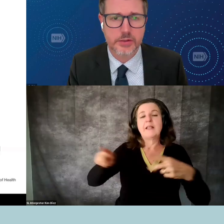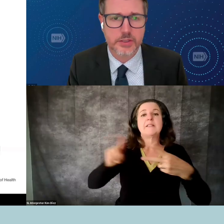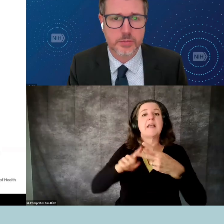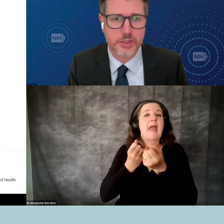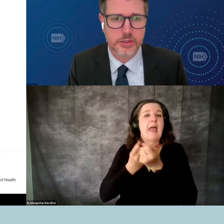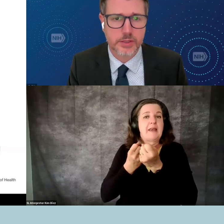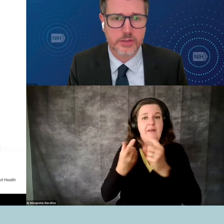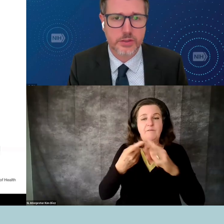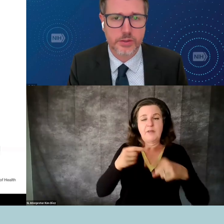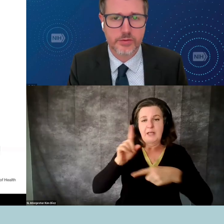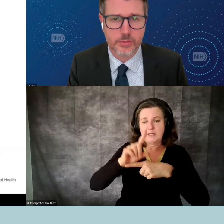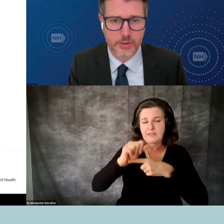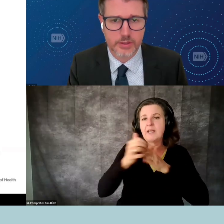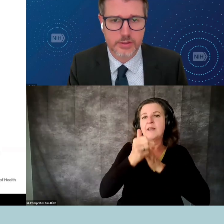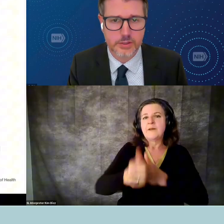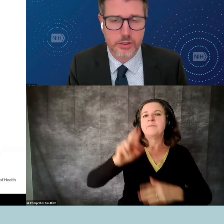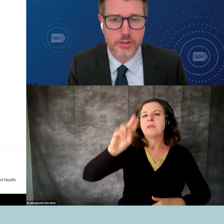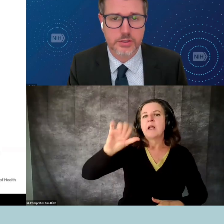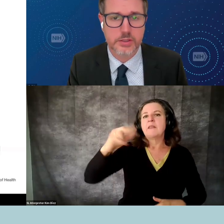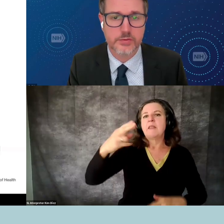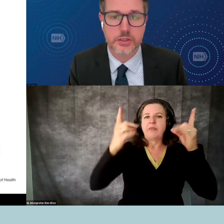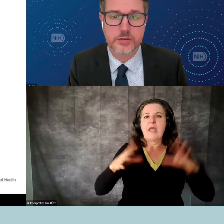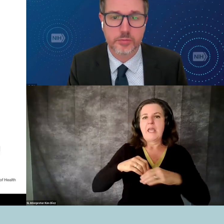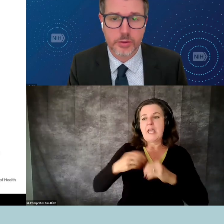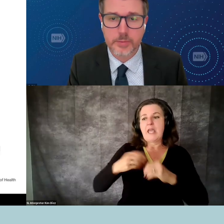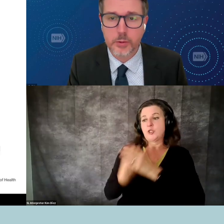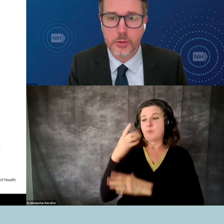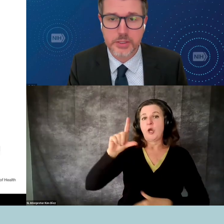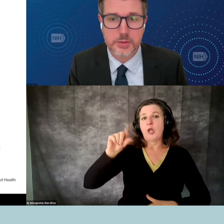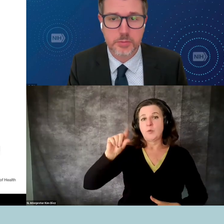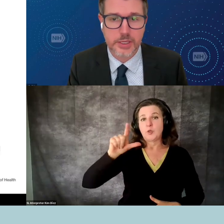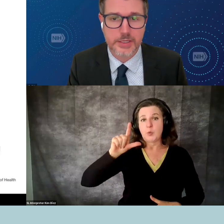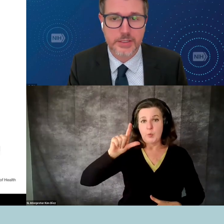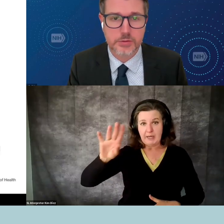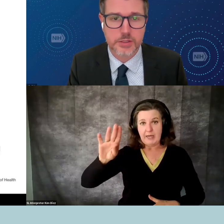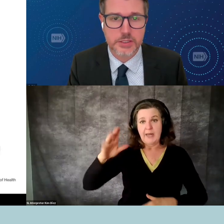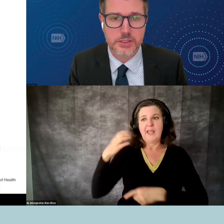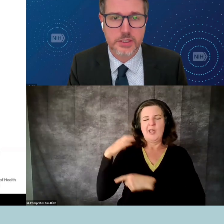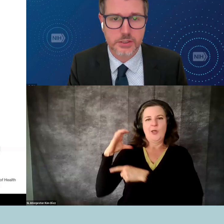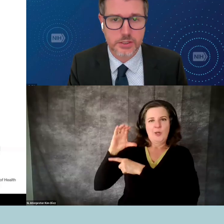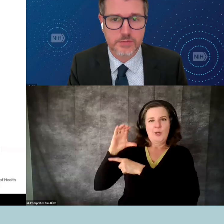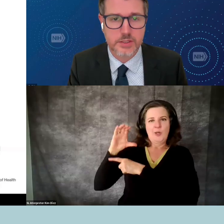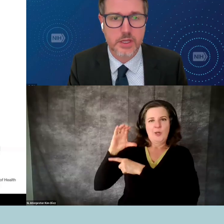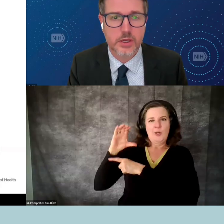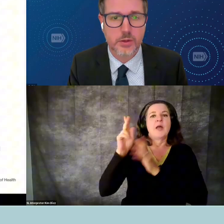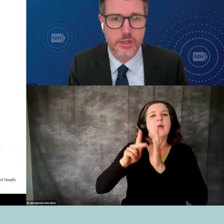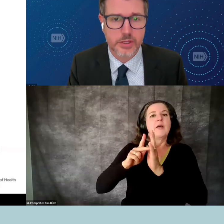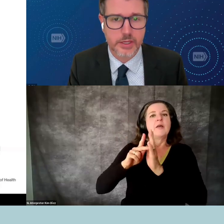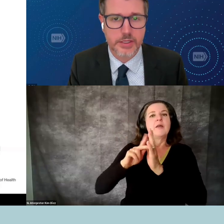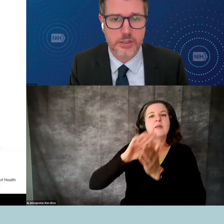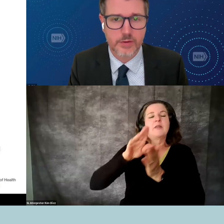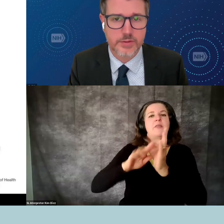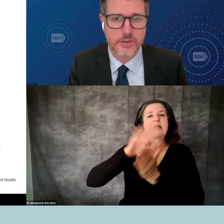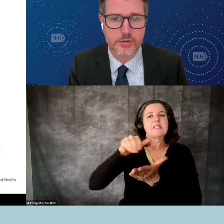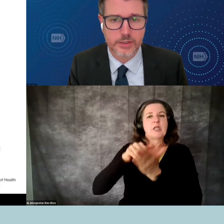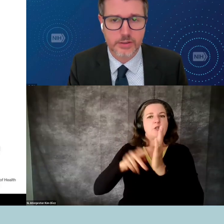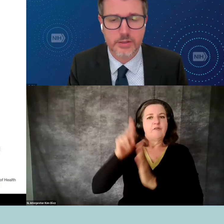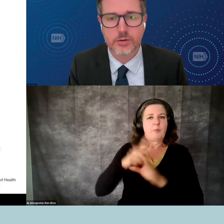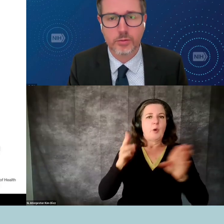Director in spring 2024 to charge the Division of Program Coordination, Planning, and Strategic Initiatives within the NIH Office of the Director,